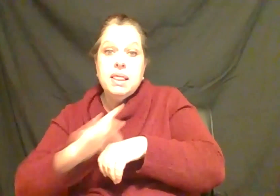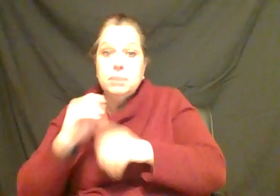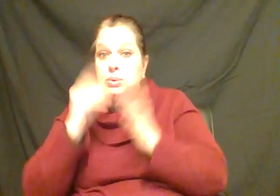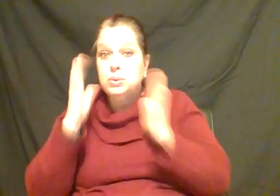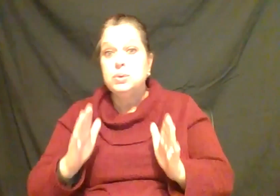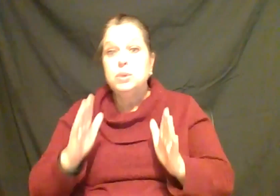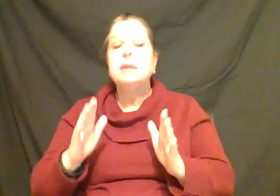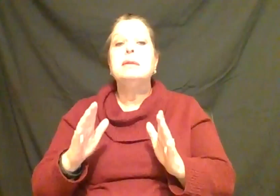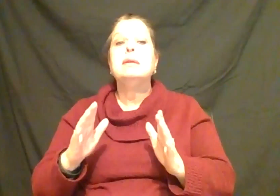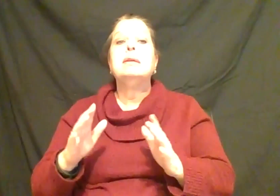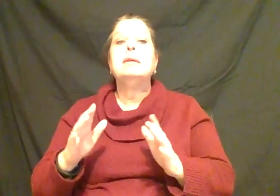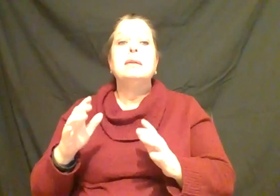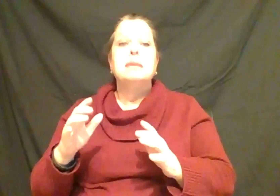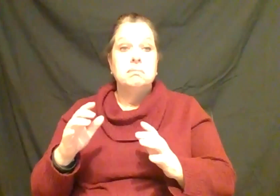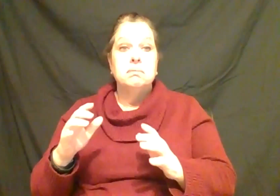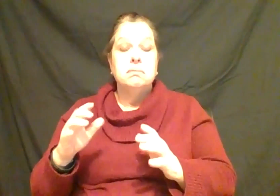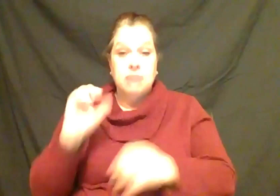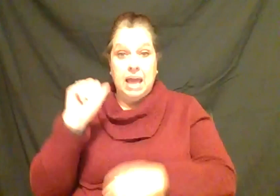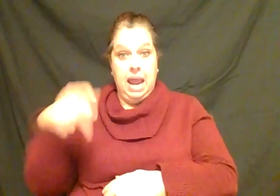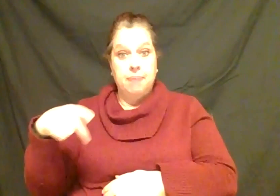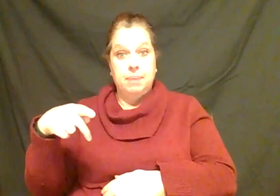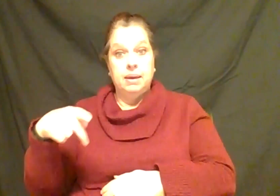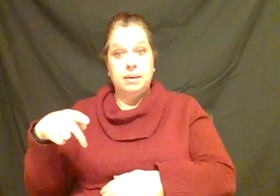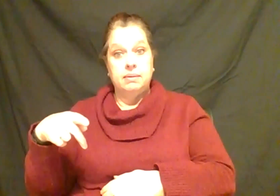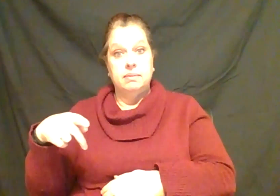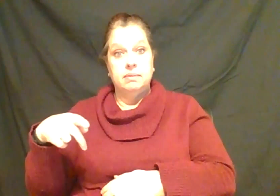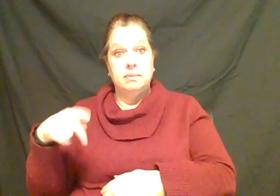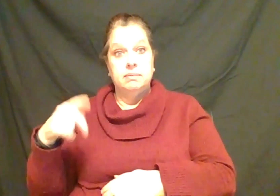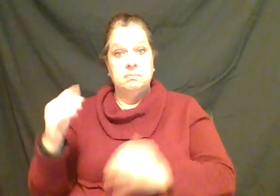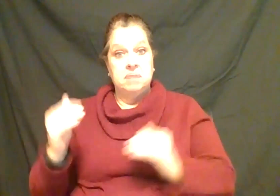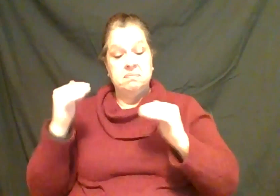master has been assistant principal who's been designated as the master scheduler starts to